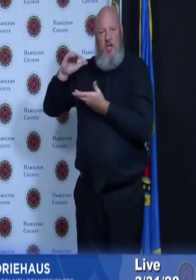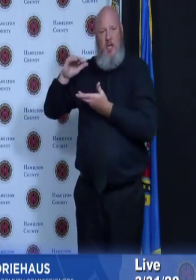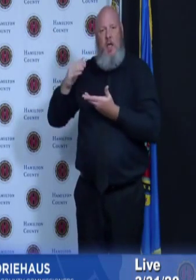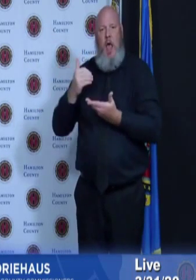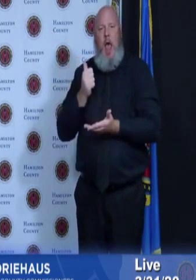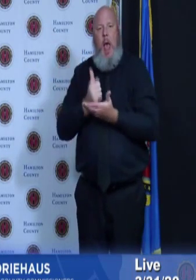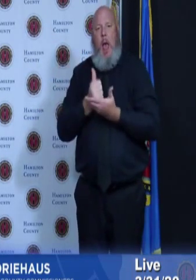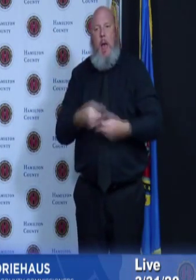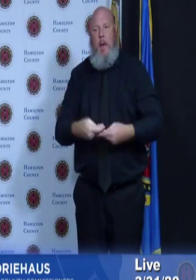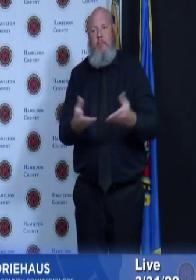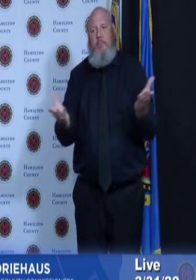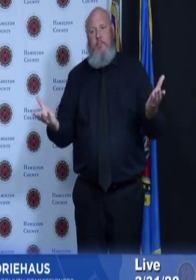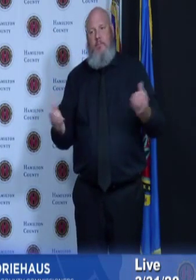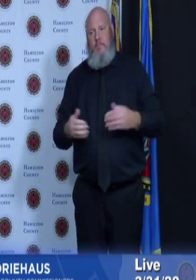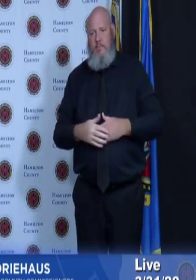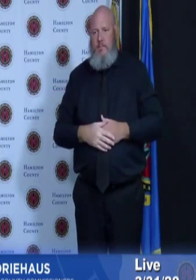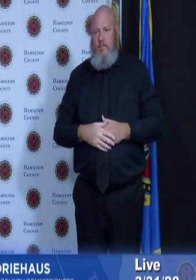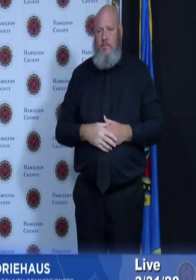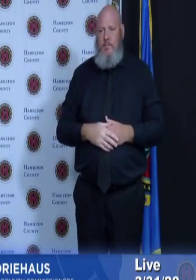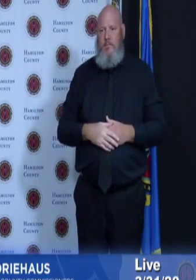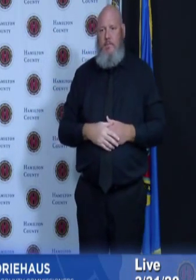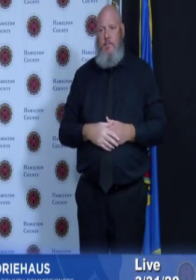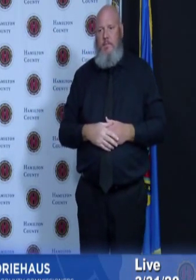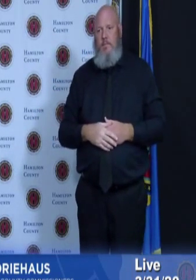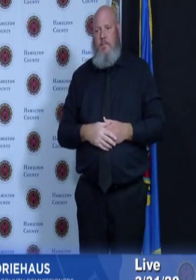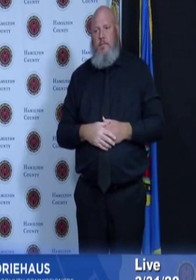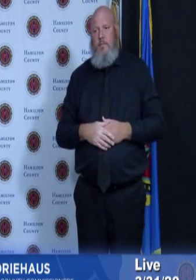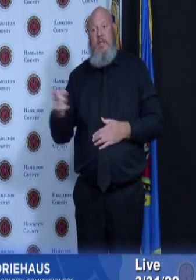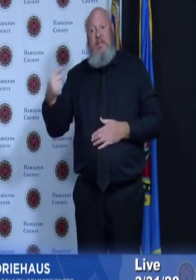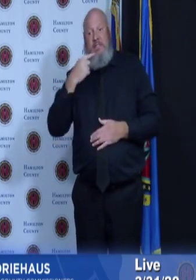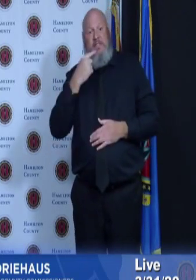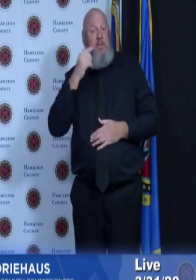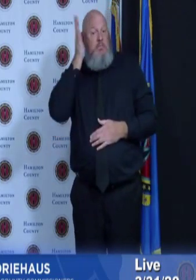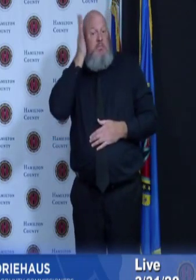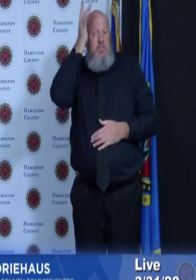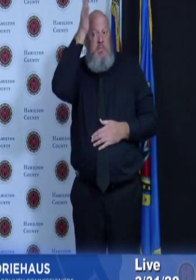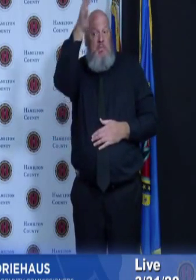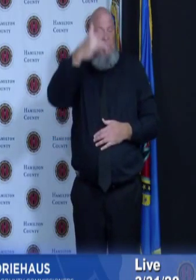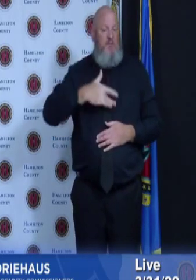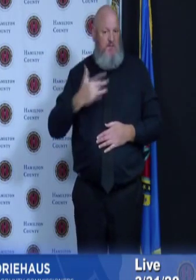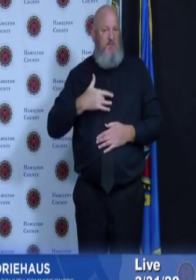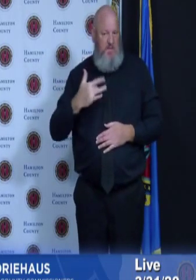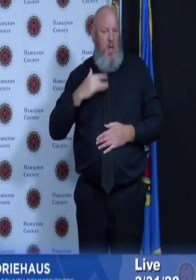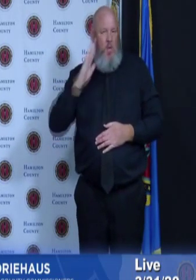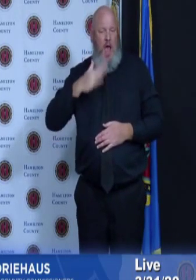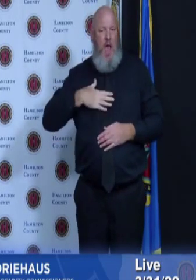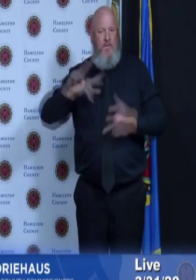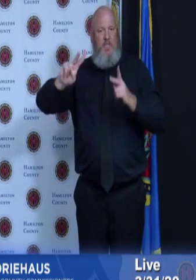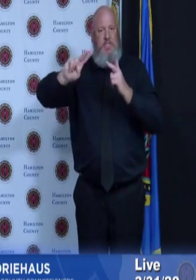those that are on these calls and by the way our partners in this have primarily